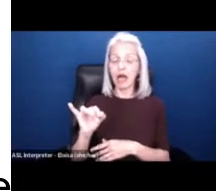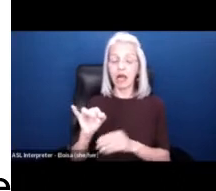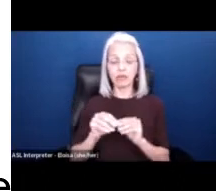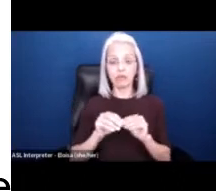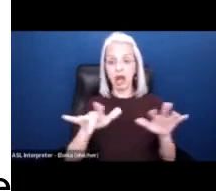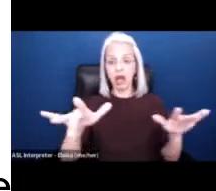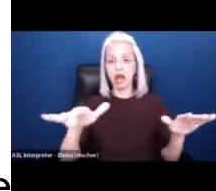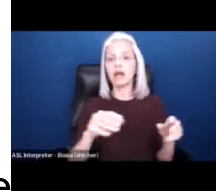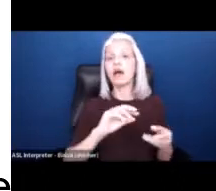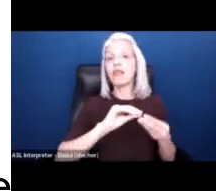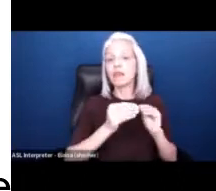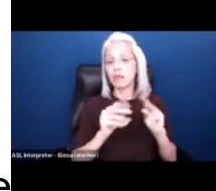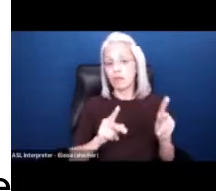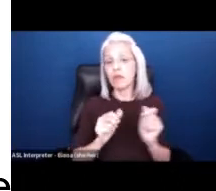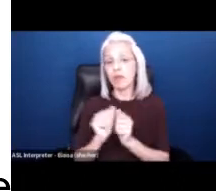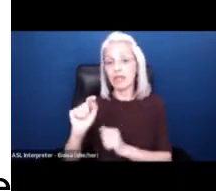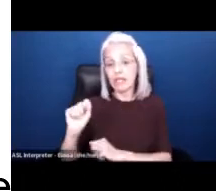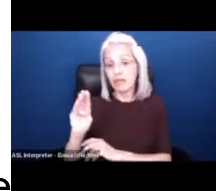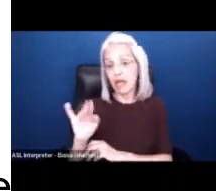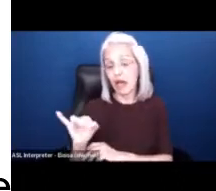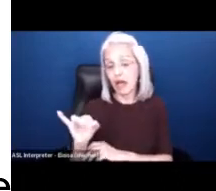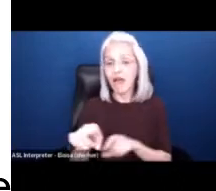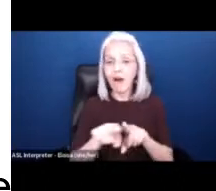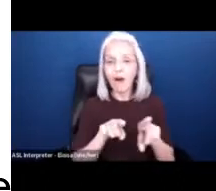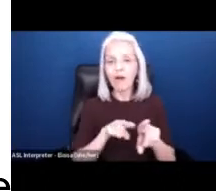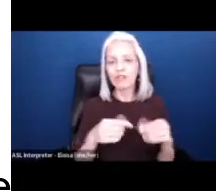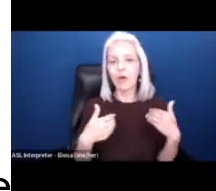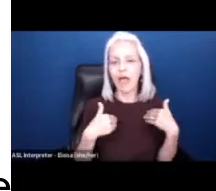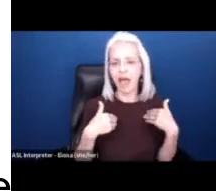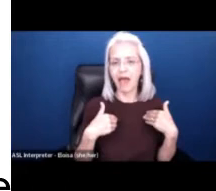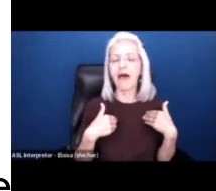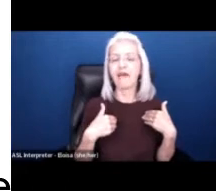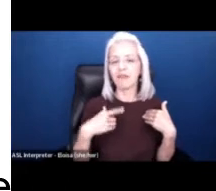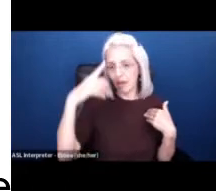people with TBI that also have comorbid mental health issues,